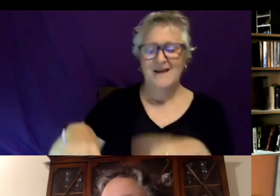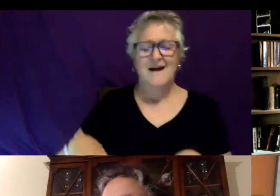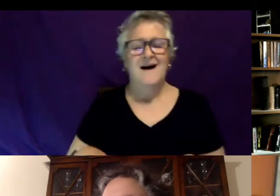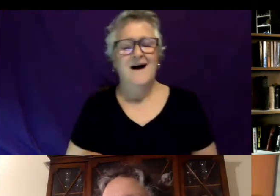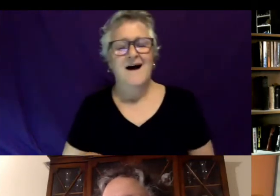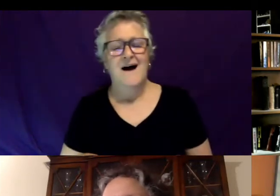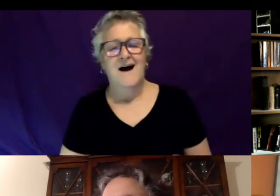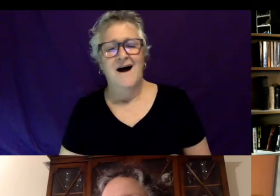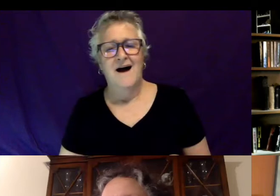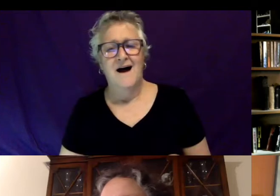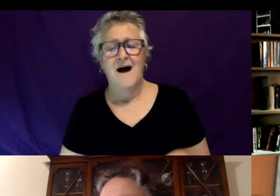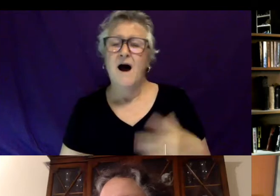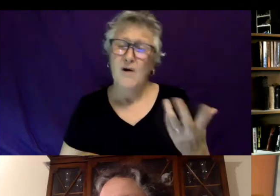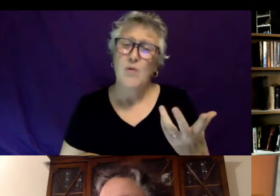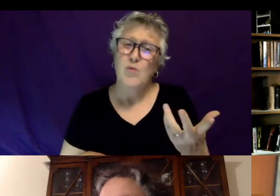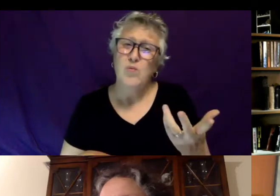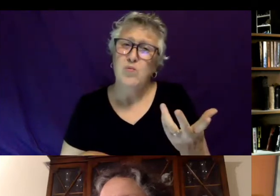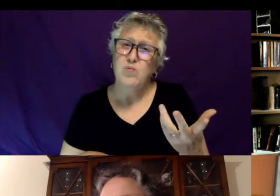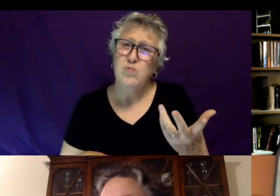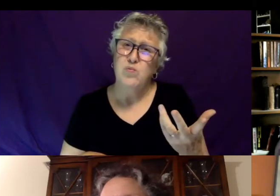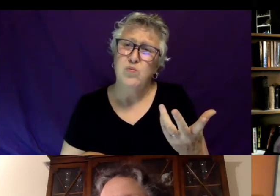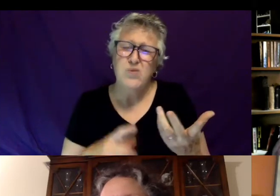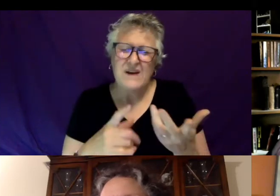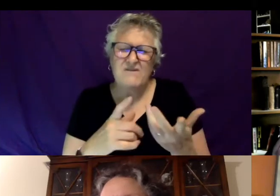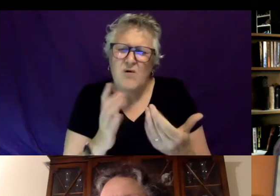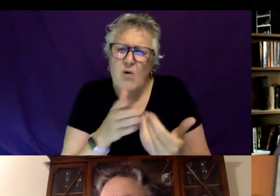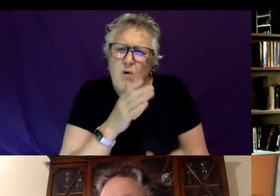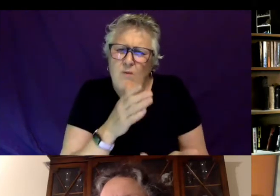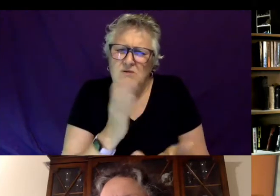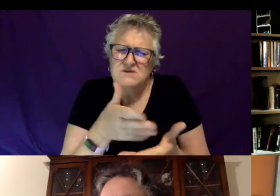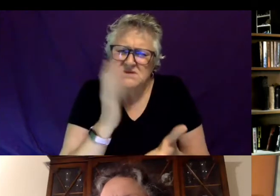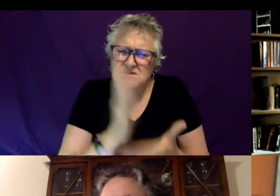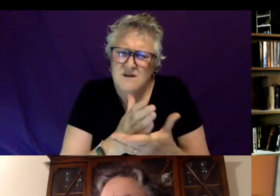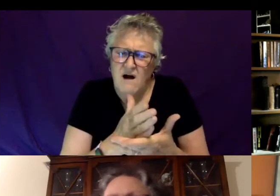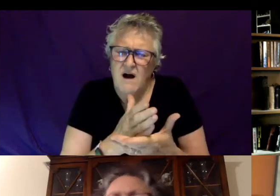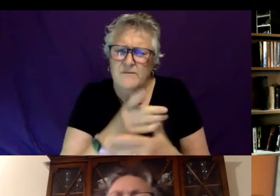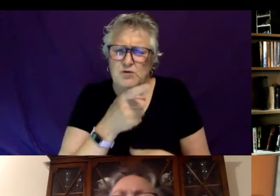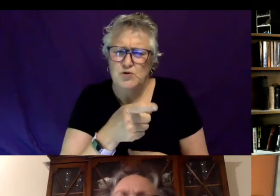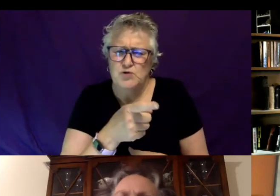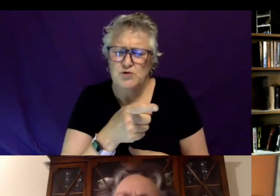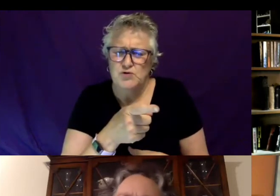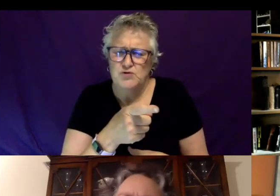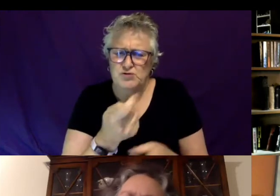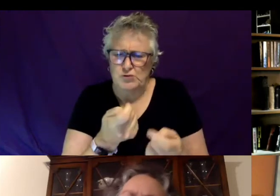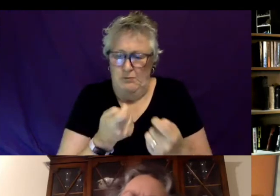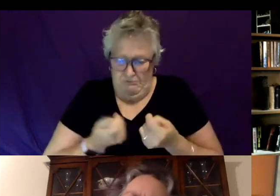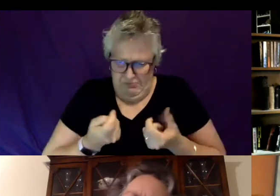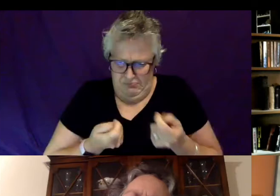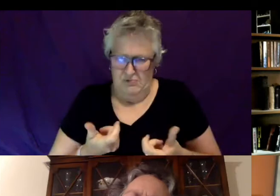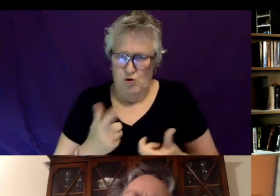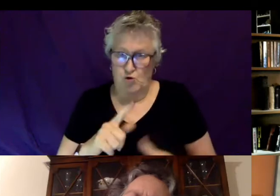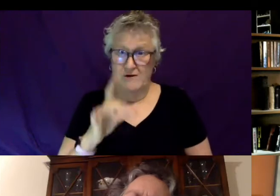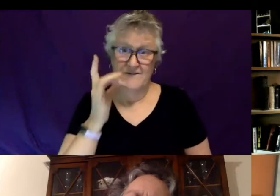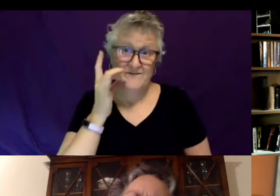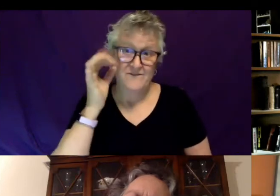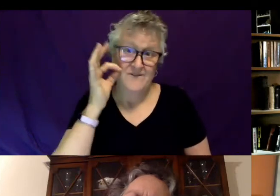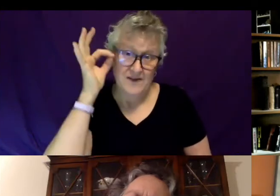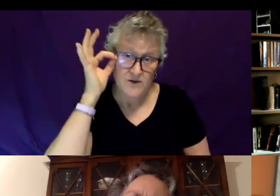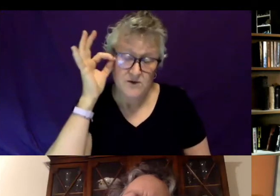It, it also, it's, it, it triggers something, a pleasure center of the bird's brain, and so they they-- even though it gives them a moment of pain,